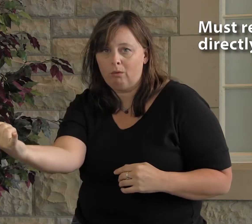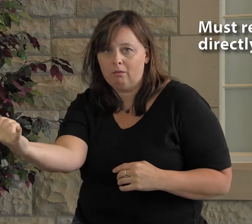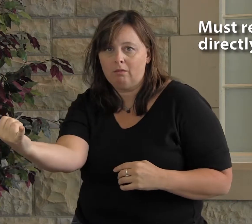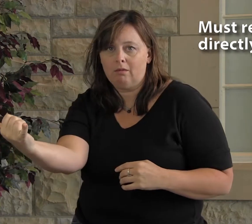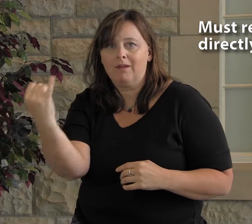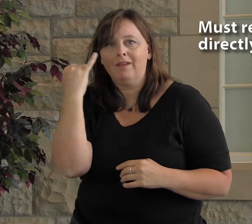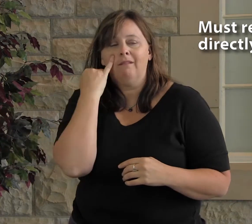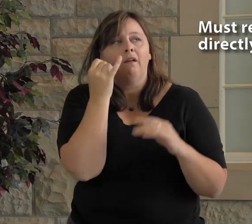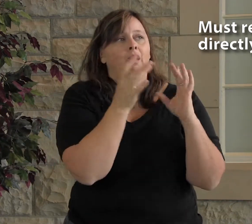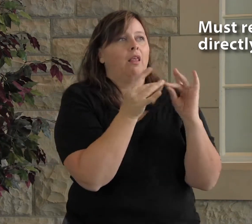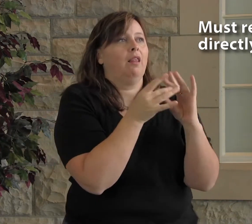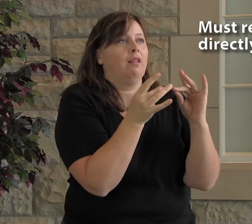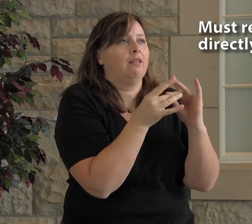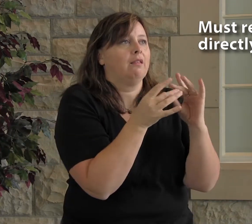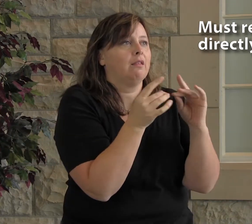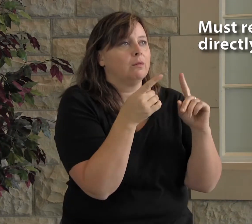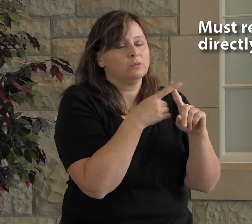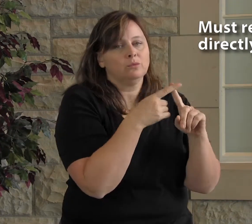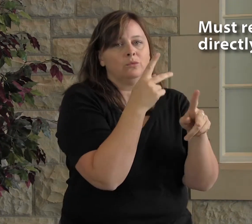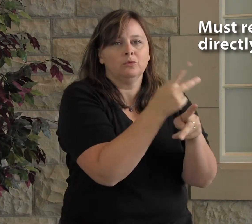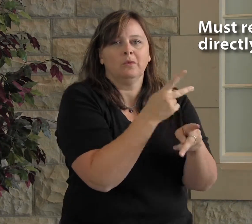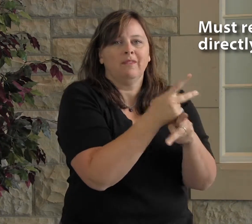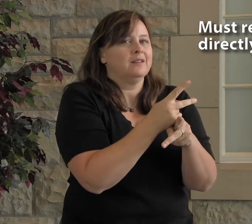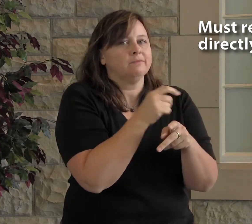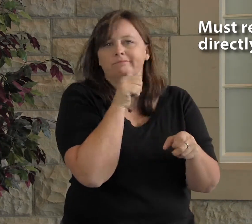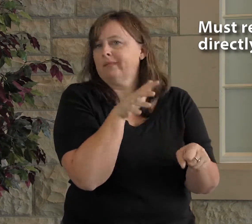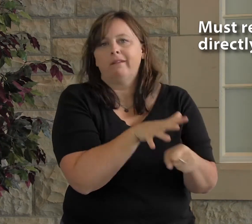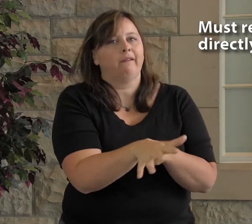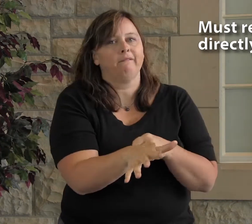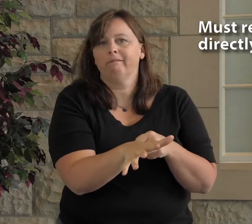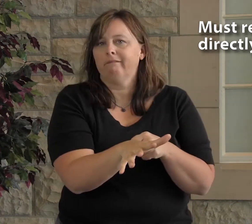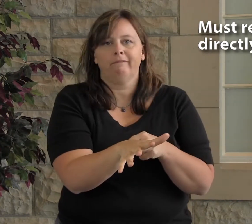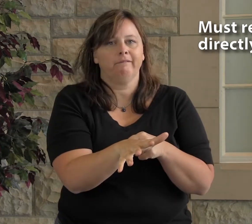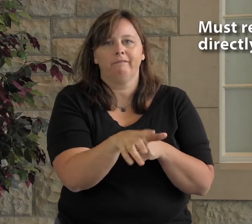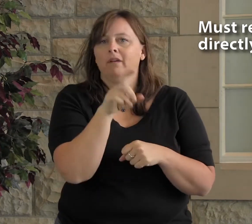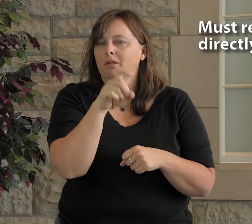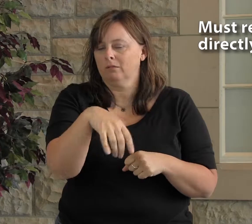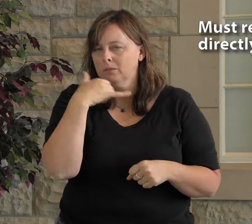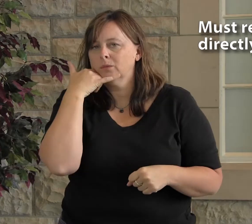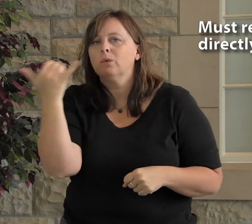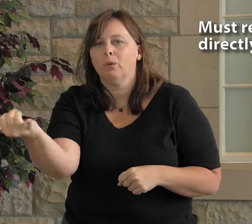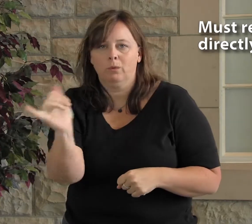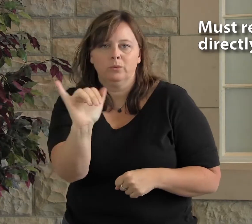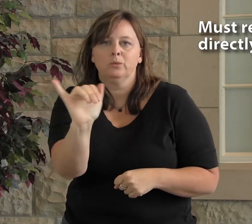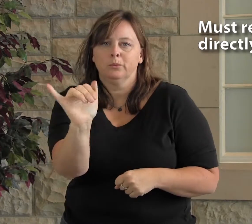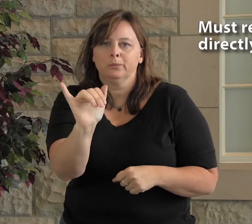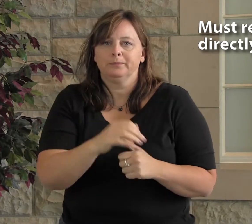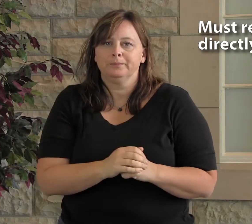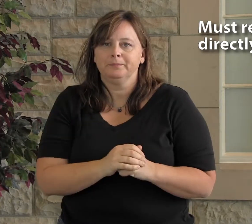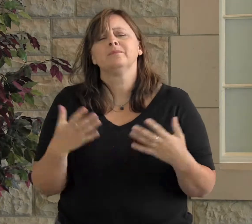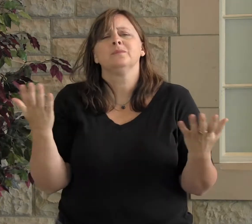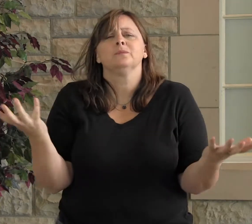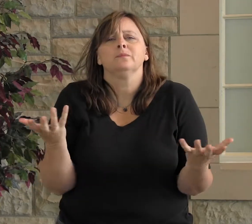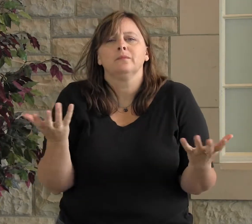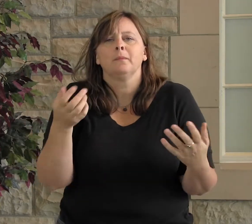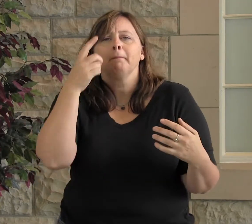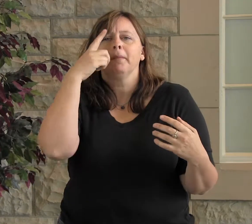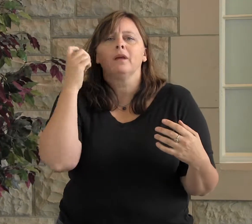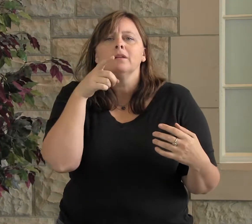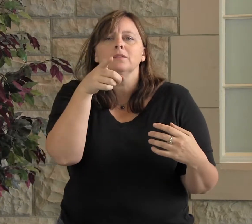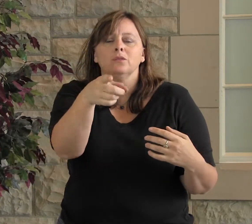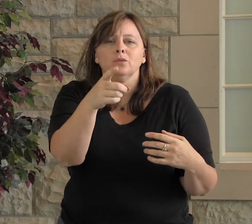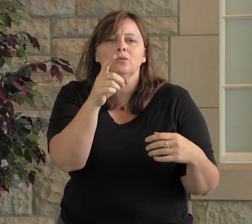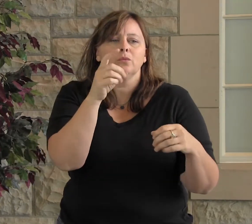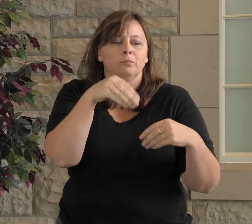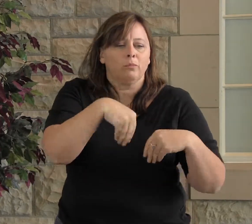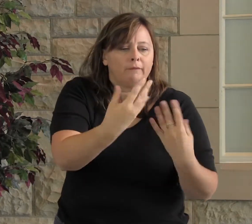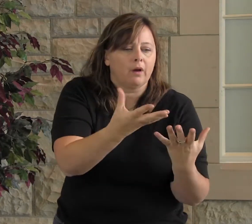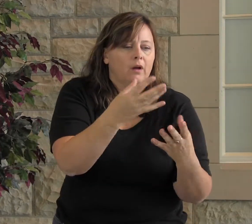You must call DHS directly. Simply telling your supervisor is not enough.